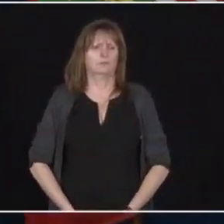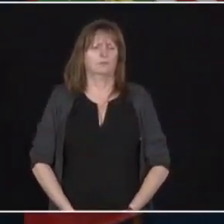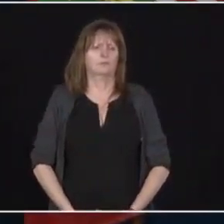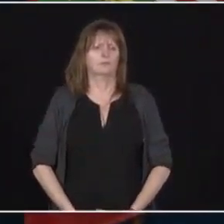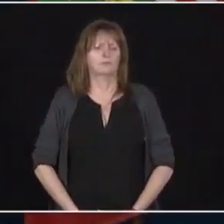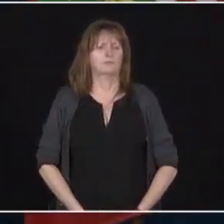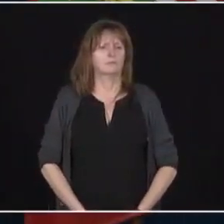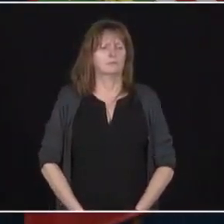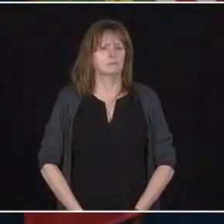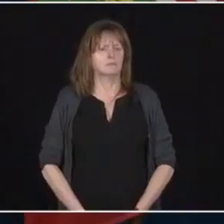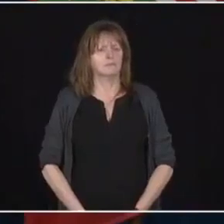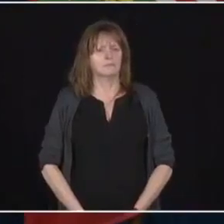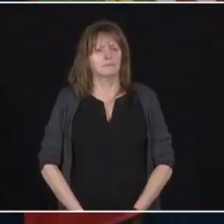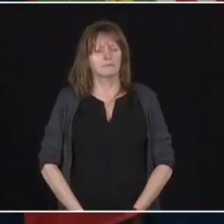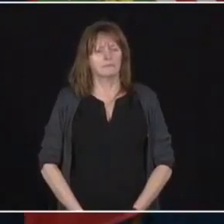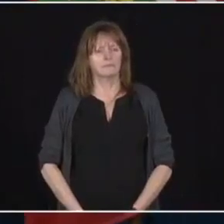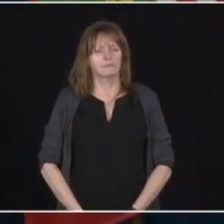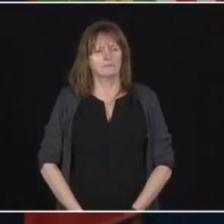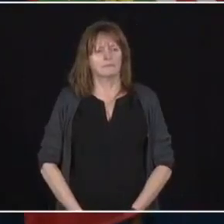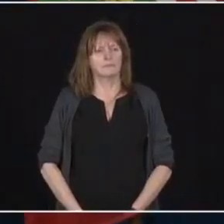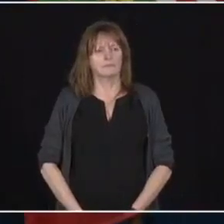Thank you, everyone.